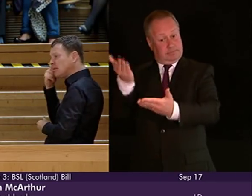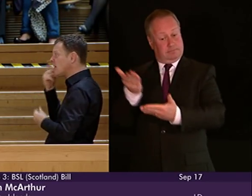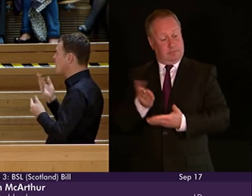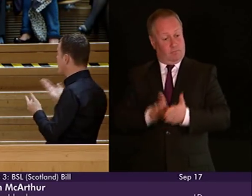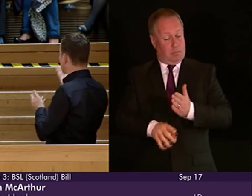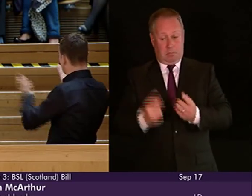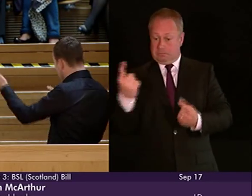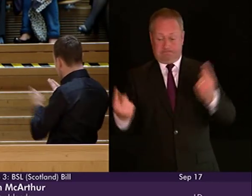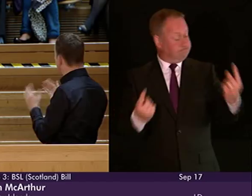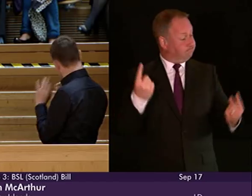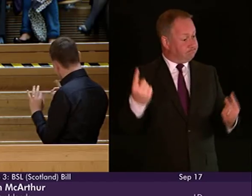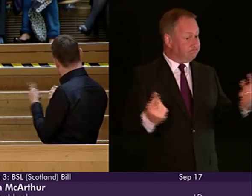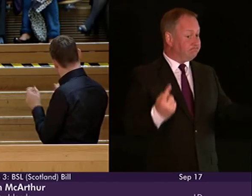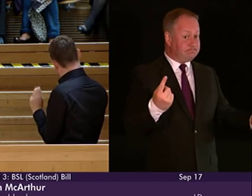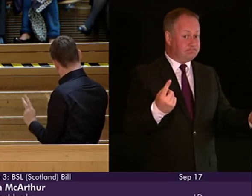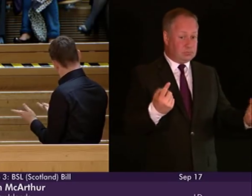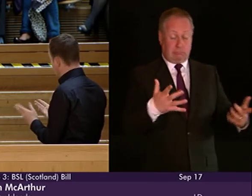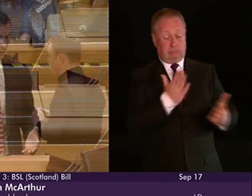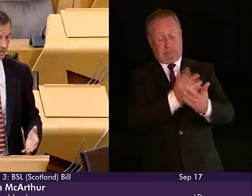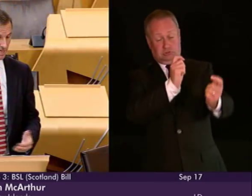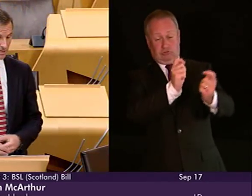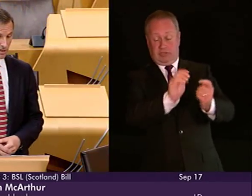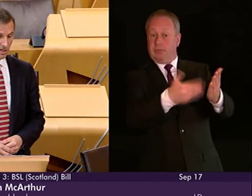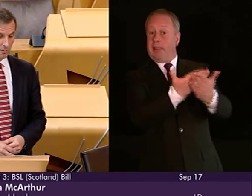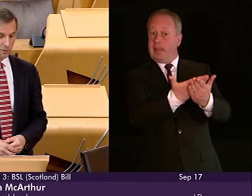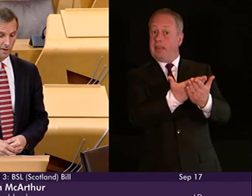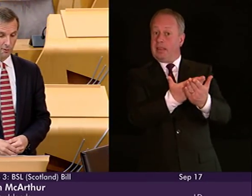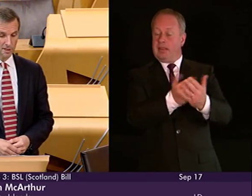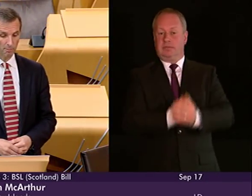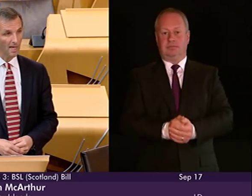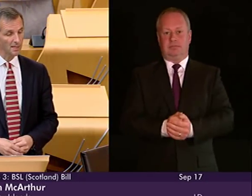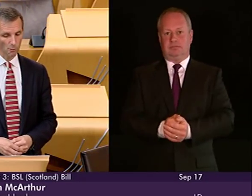those from whom we took evidence. The way in which national and local authority plans